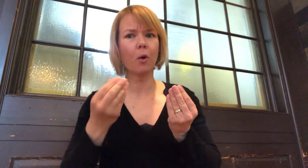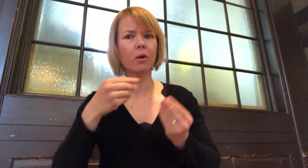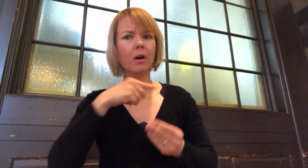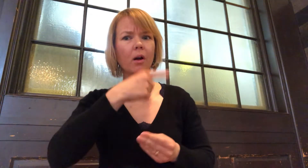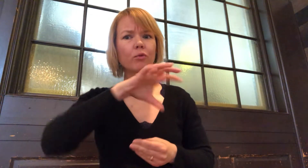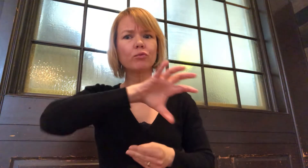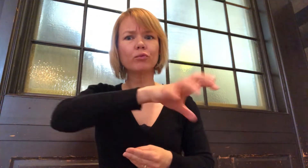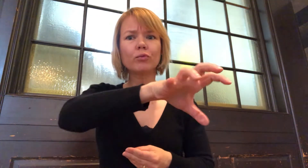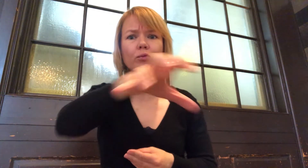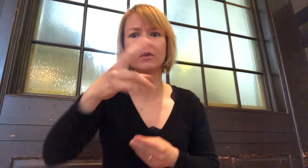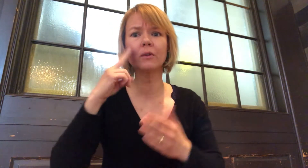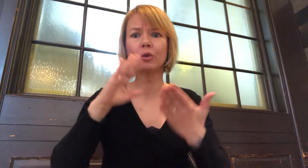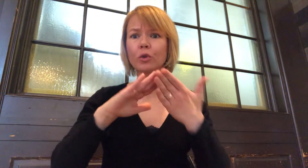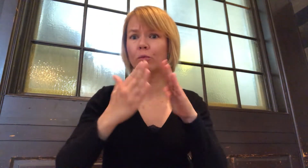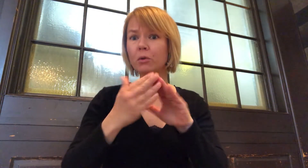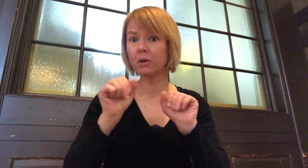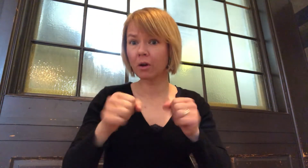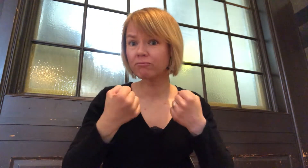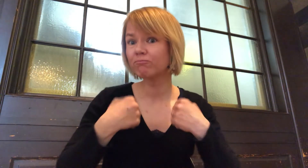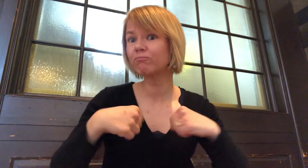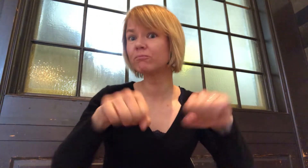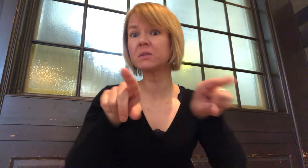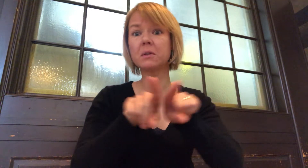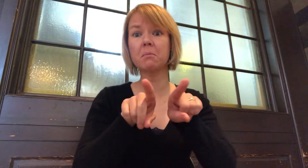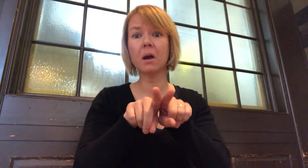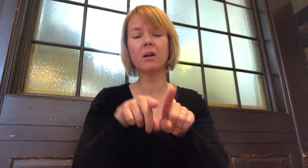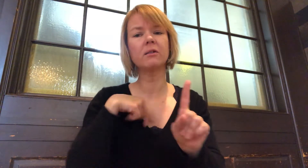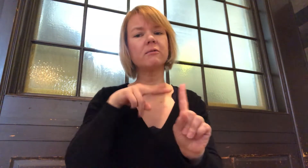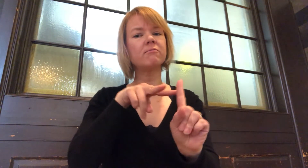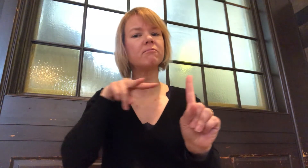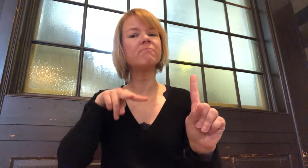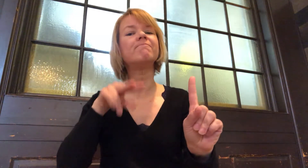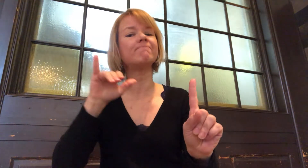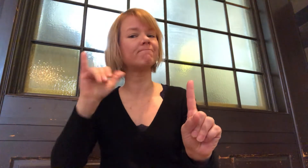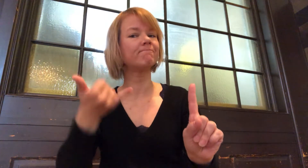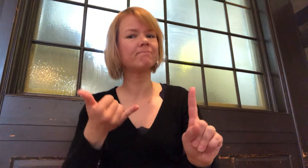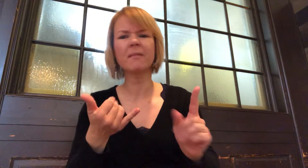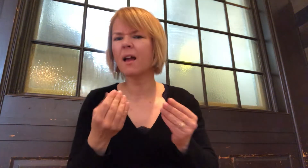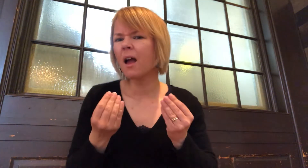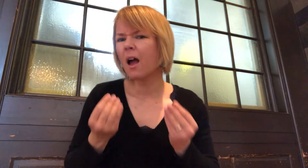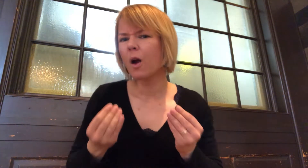Could other countries do the same? I believe so, yes.